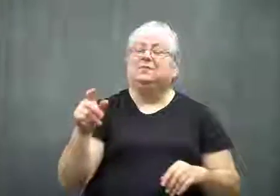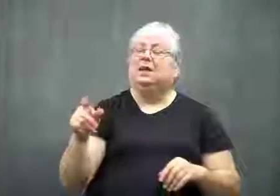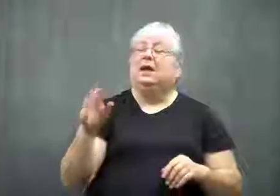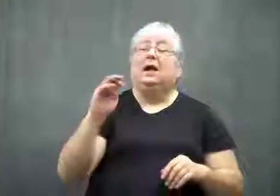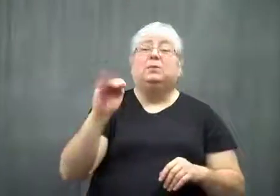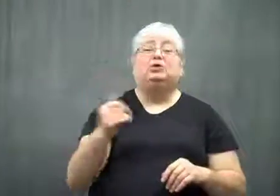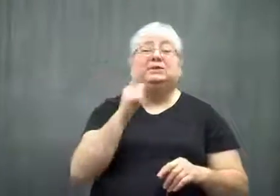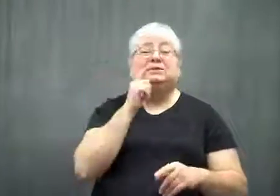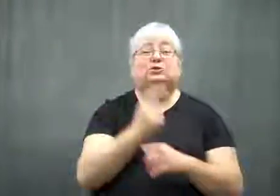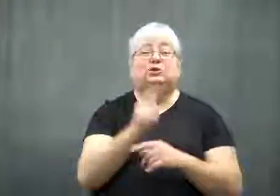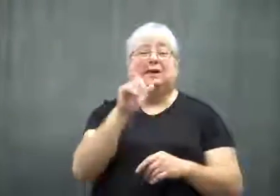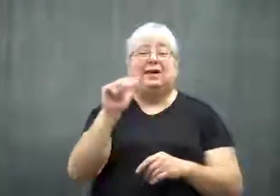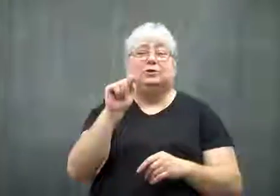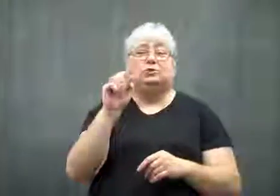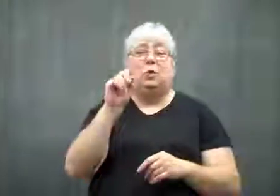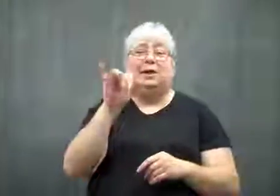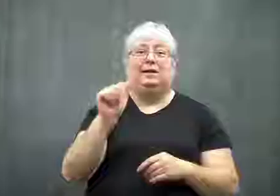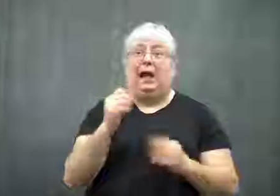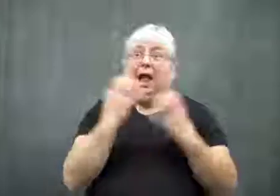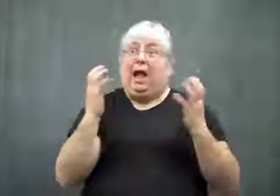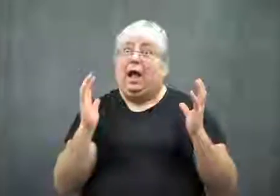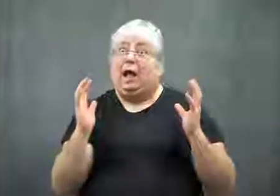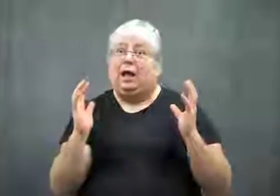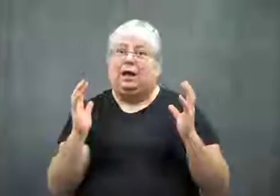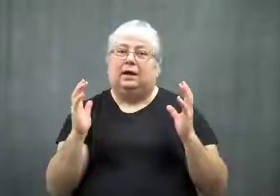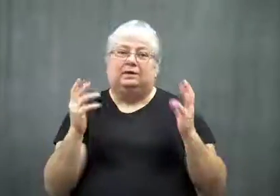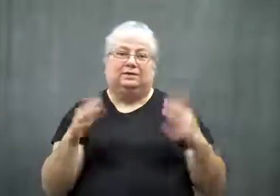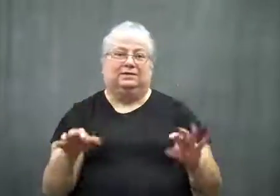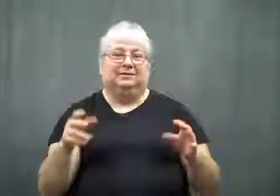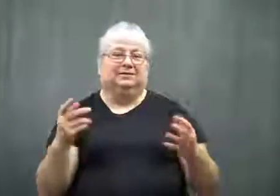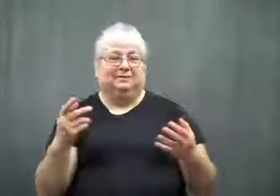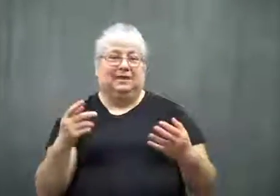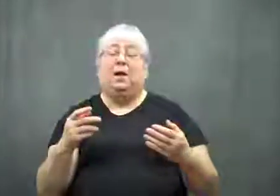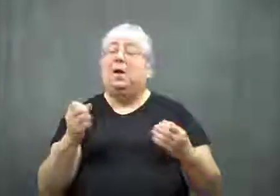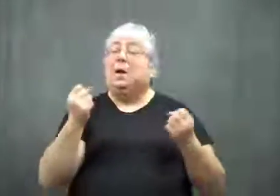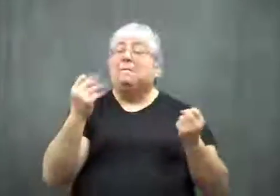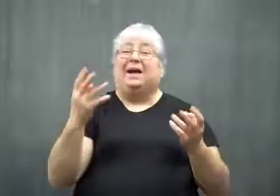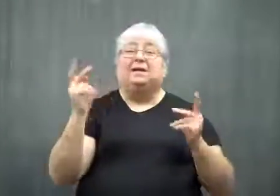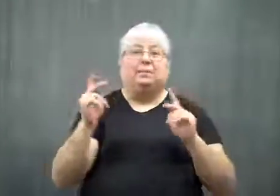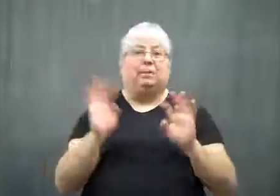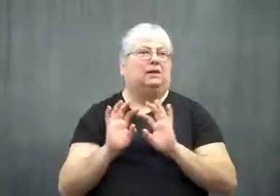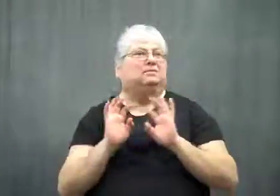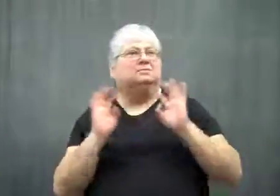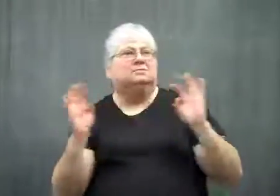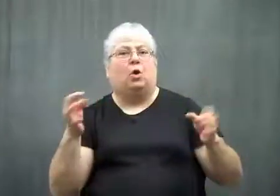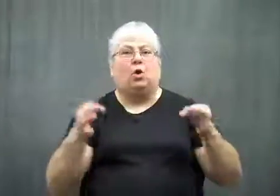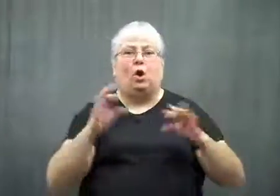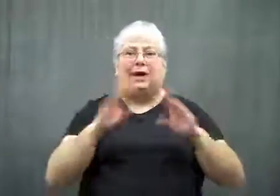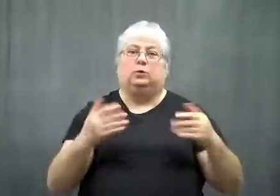LaToya, Jackson's sister, let out a short scream.